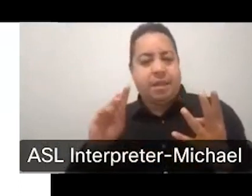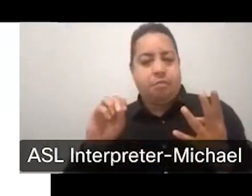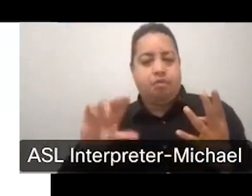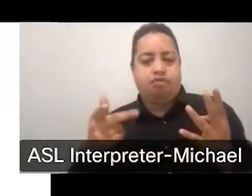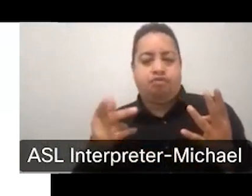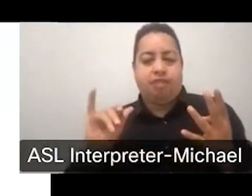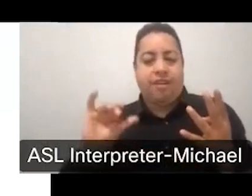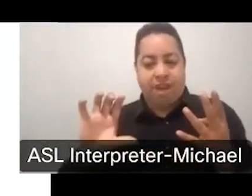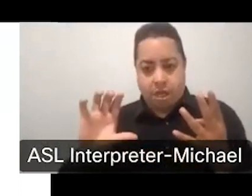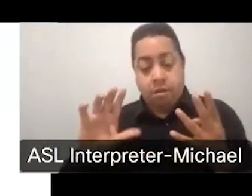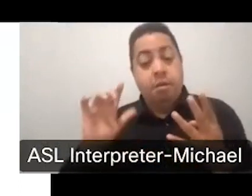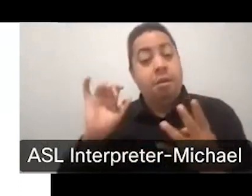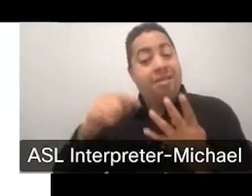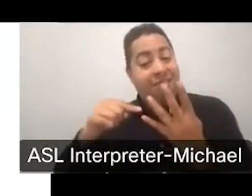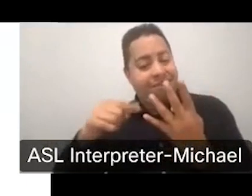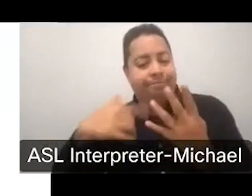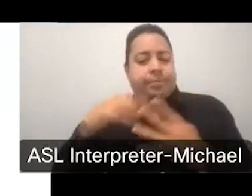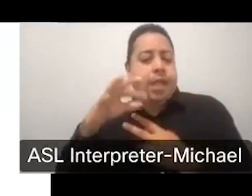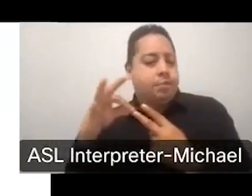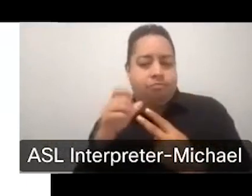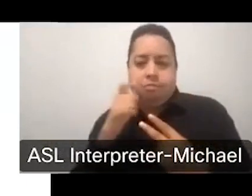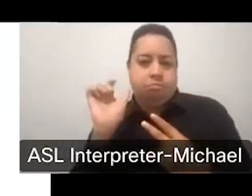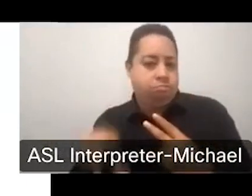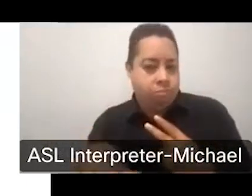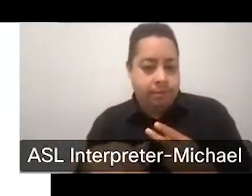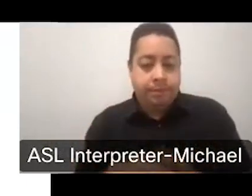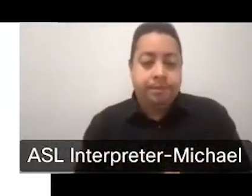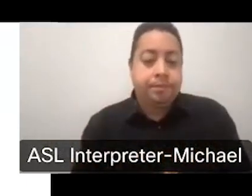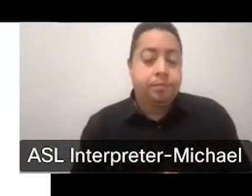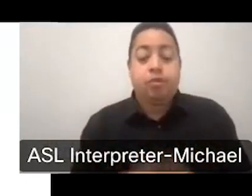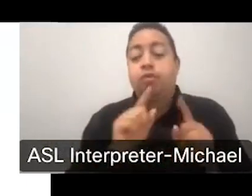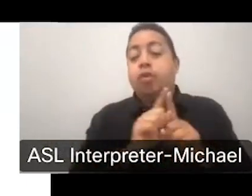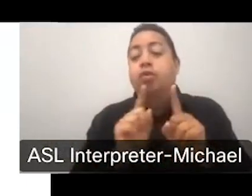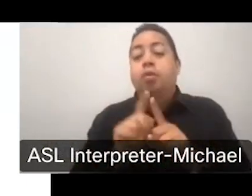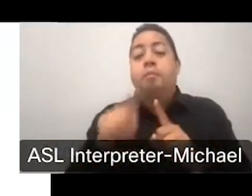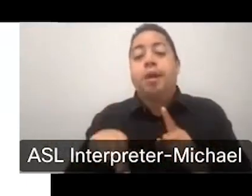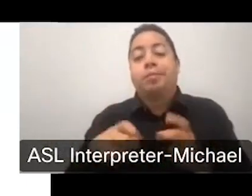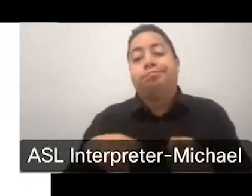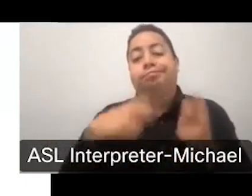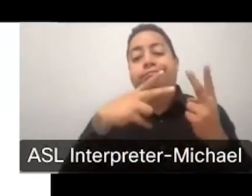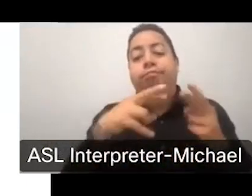In addition, you will need to upload a resume and transcript as required documents.